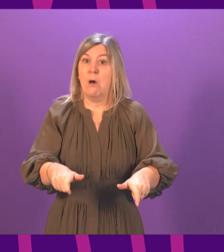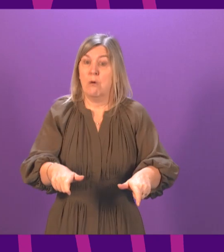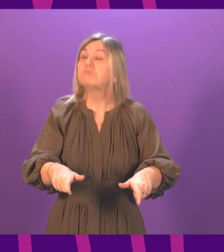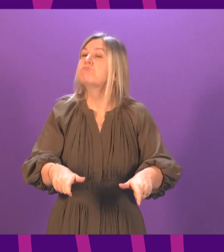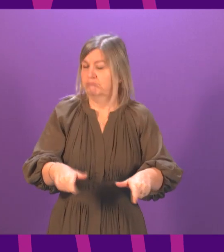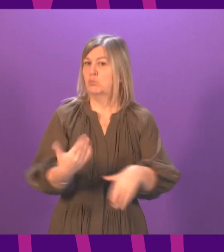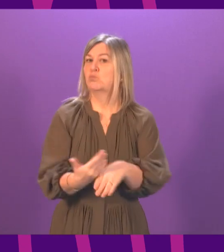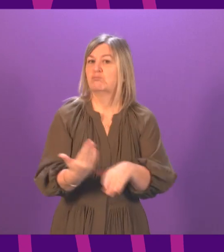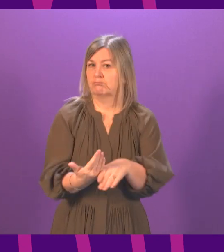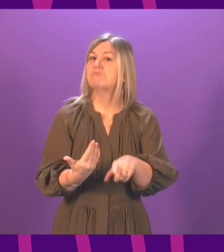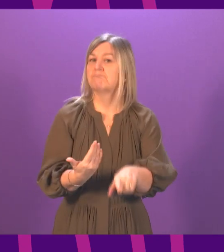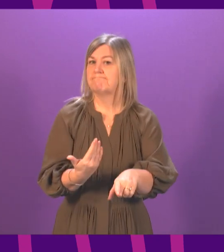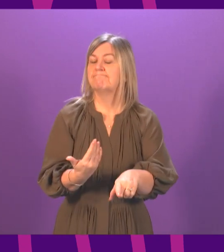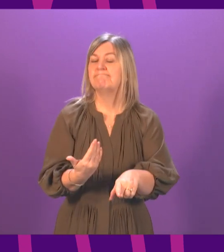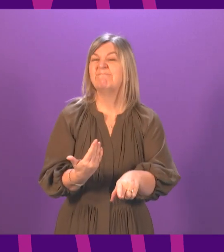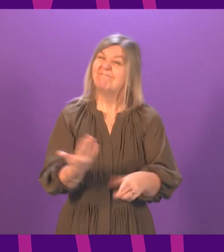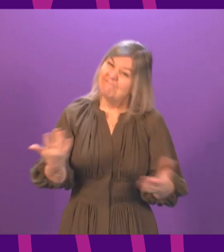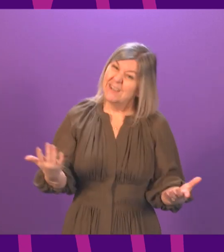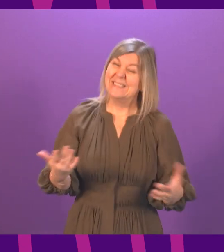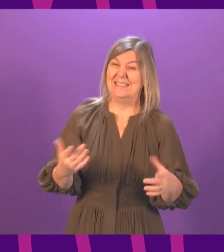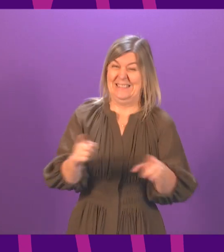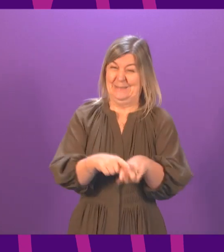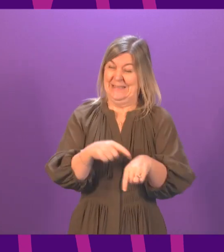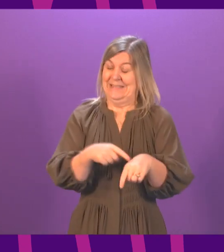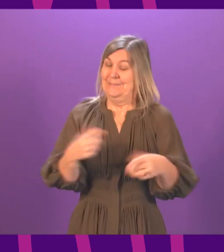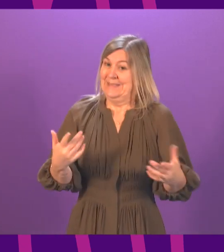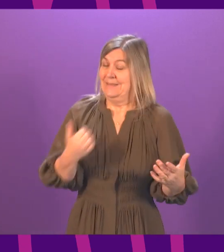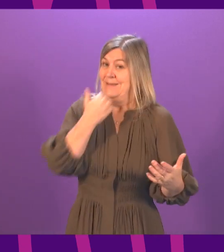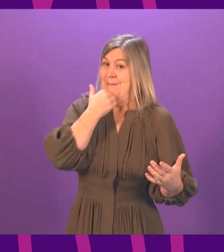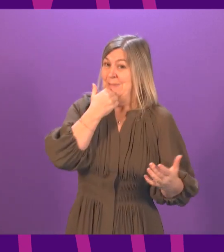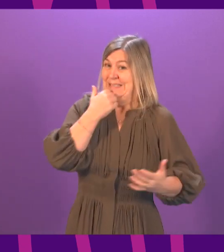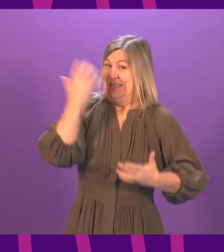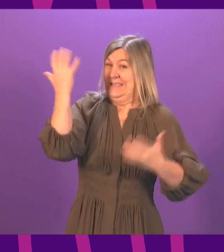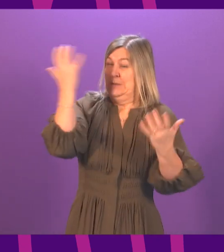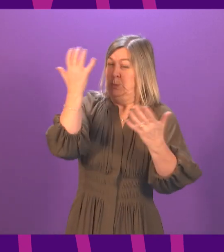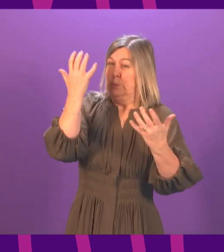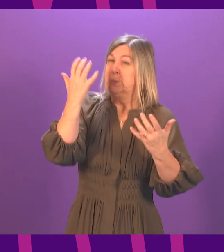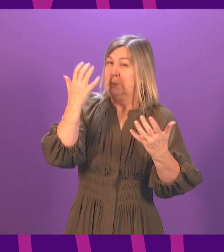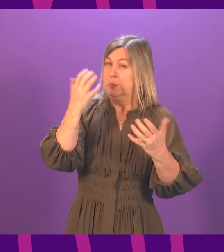That said, case numbers remain very high, and our national health service remains under